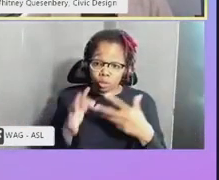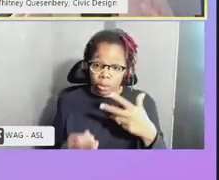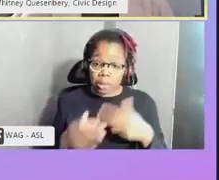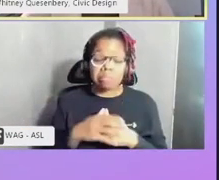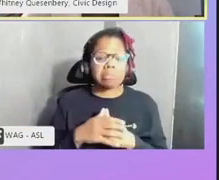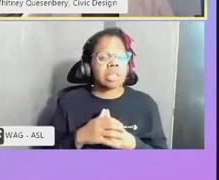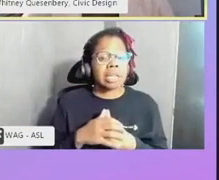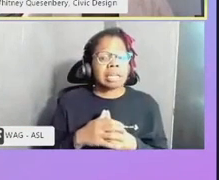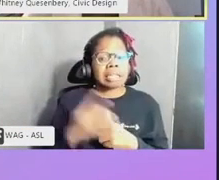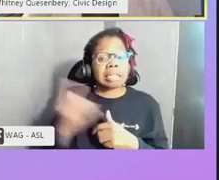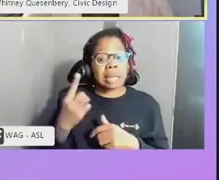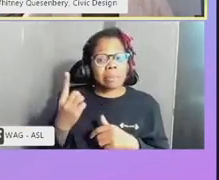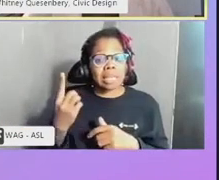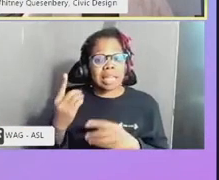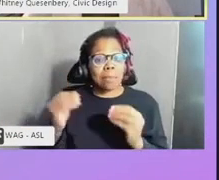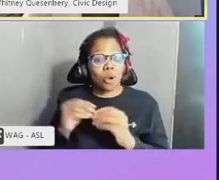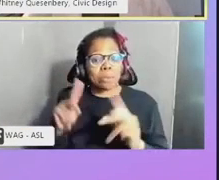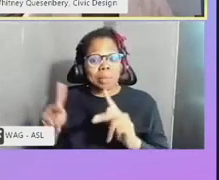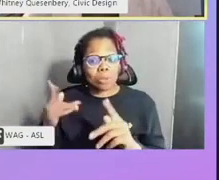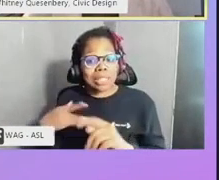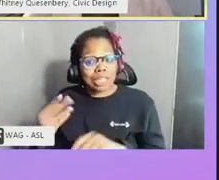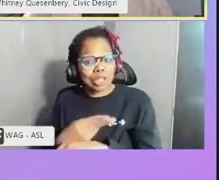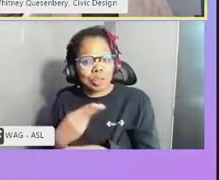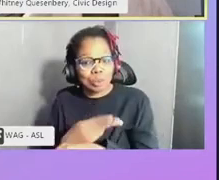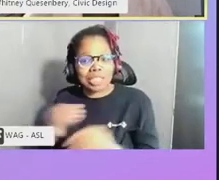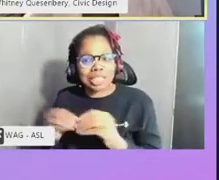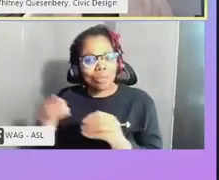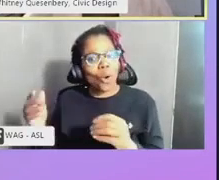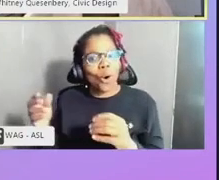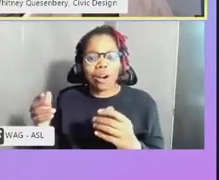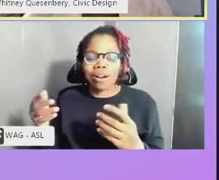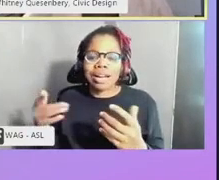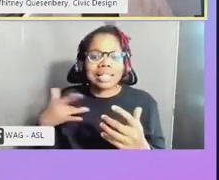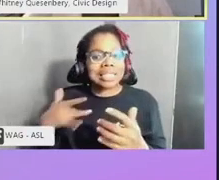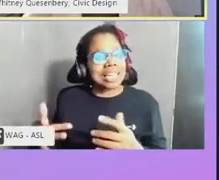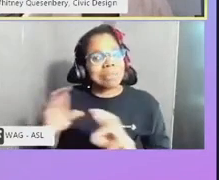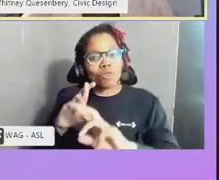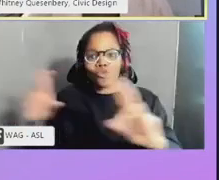and 65% of people or the choose one other. There are some great things that happen when that happens. One is that